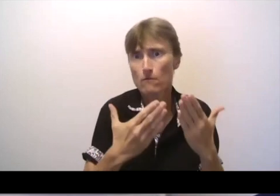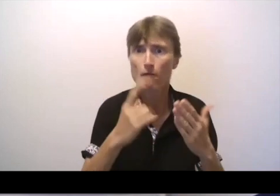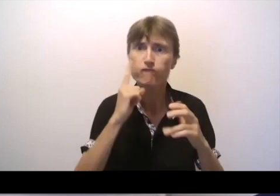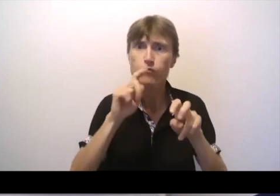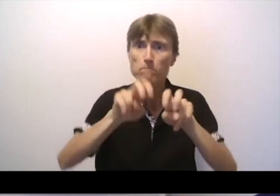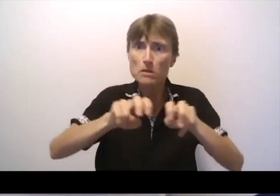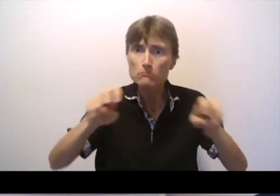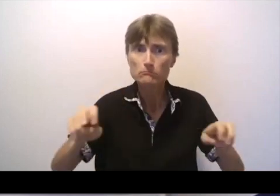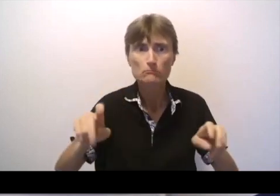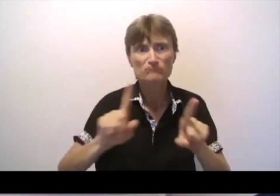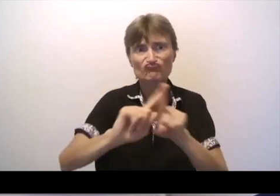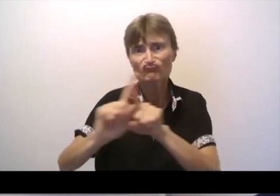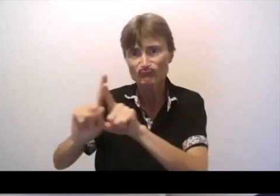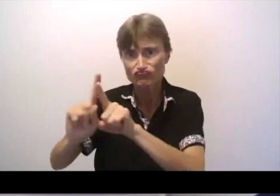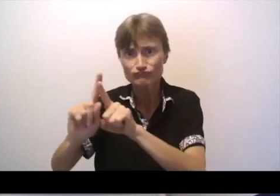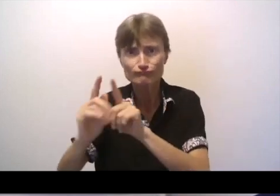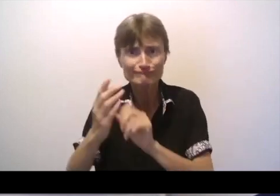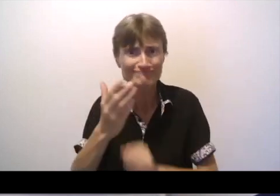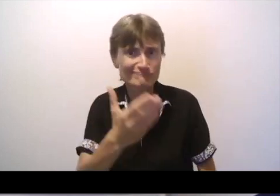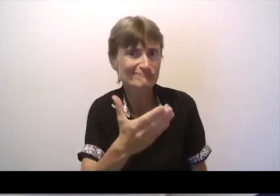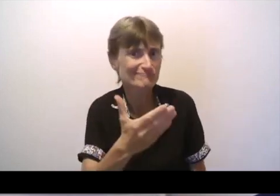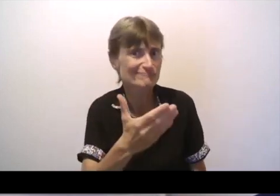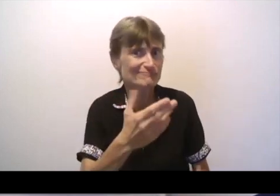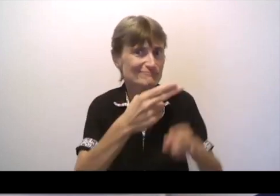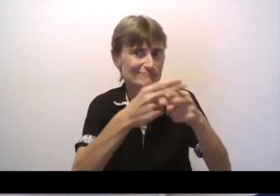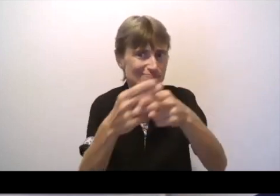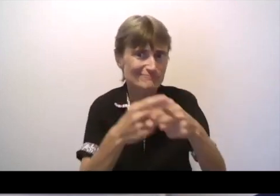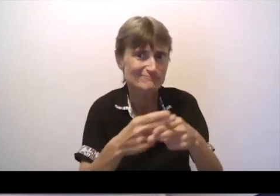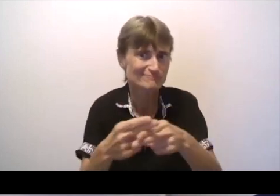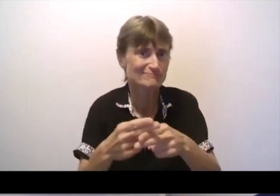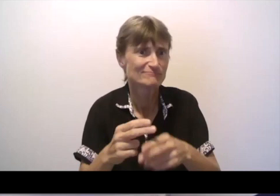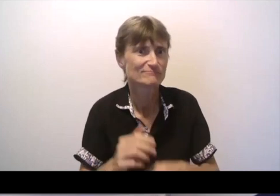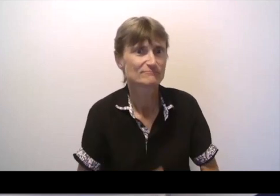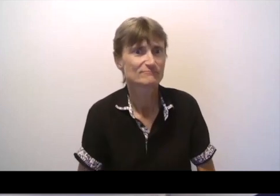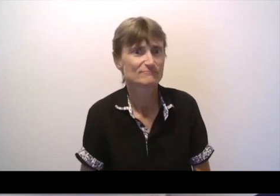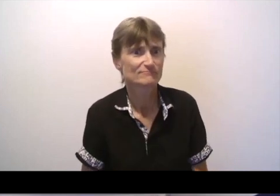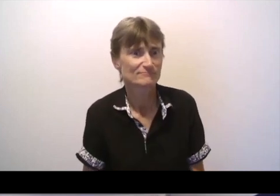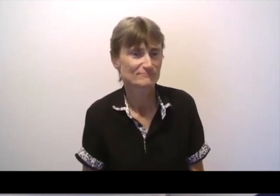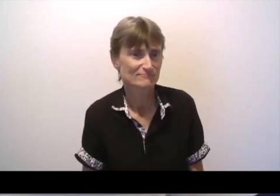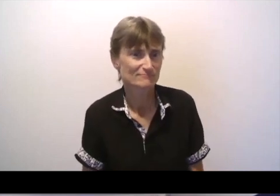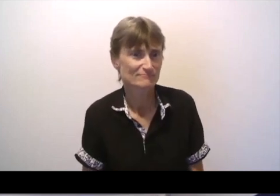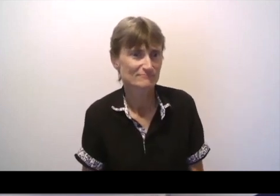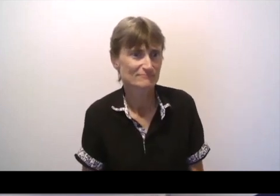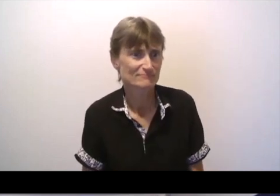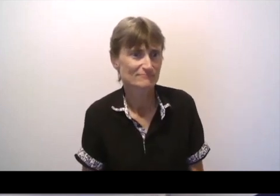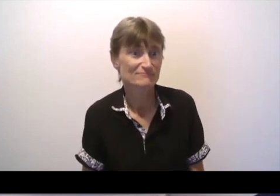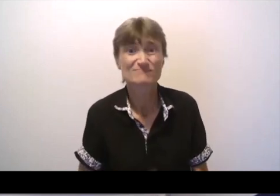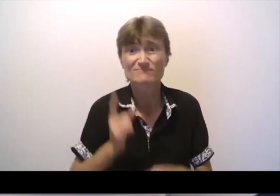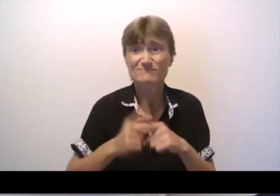pierre luke patty jan clayton craig and devyani as well our to our asl interpreters